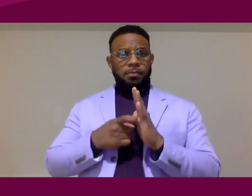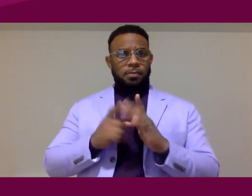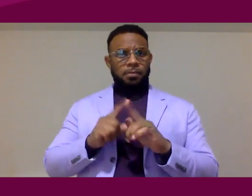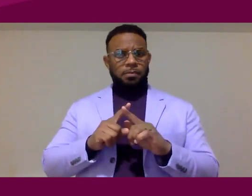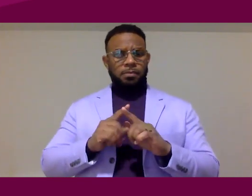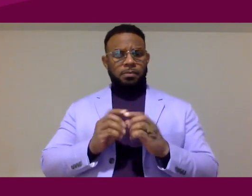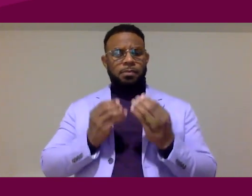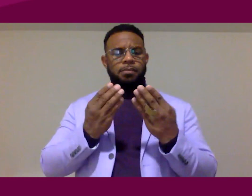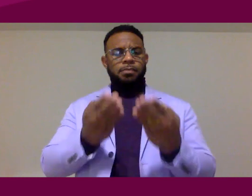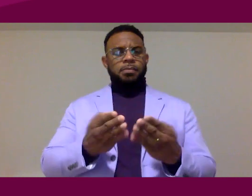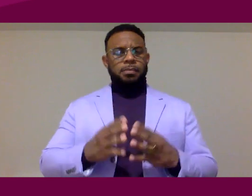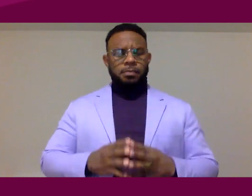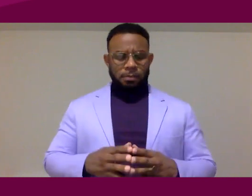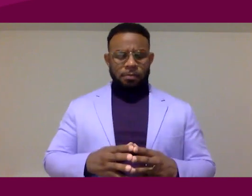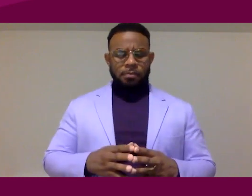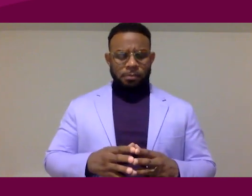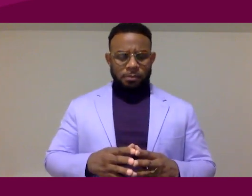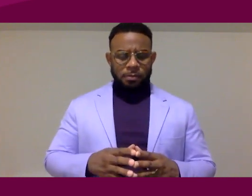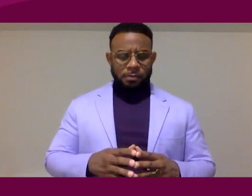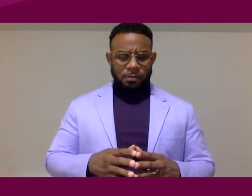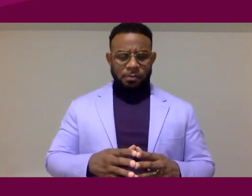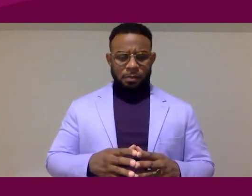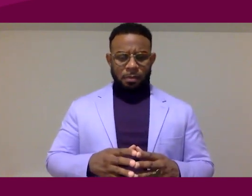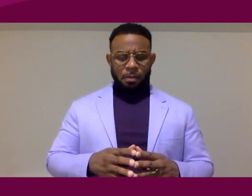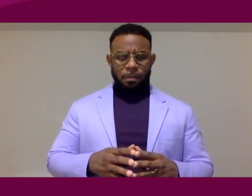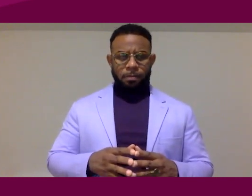were required to provide.